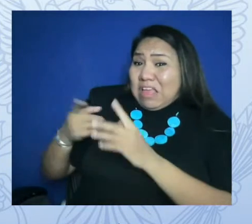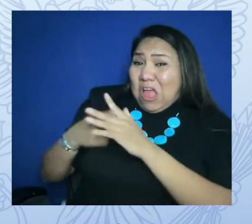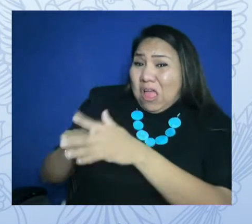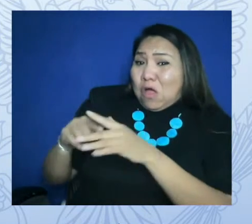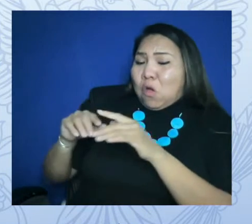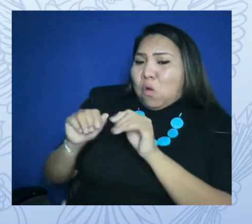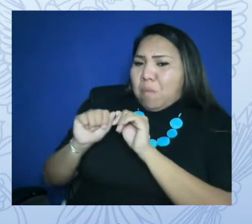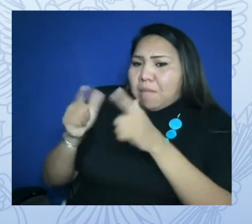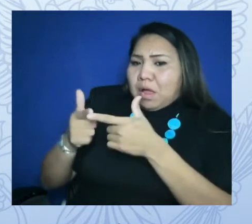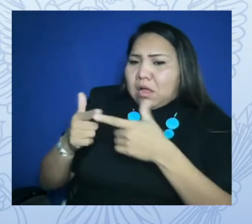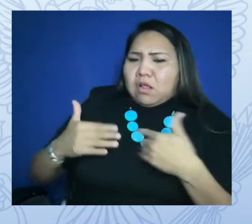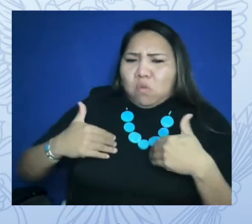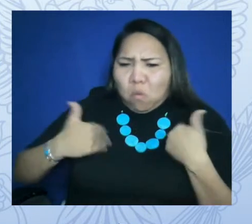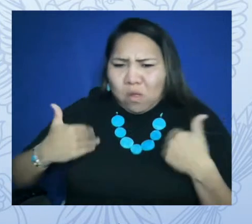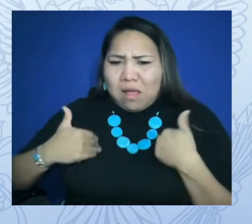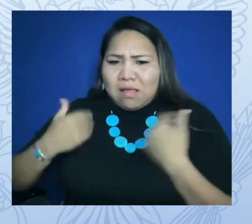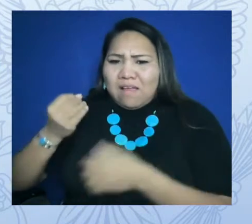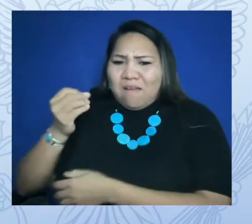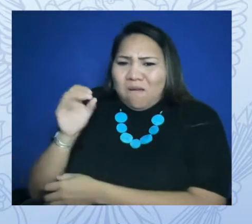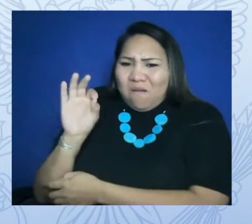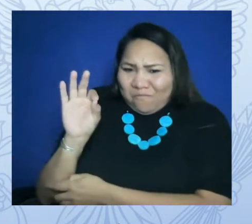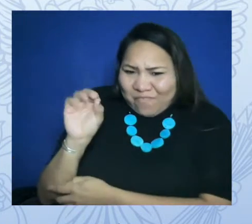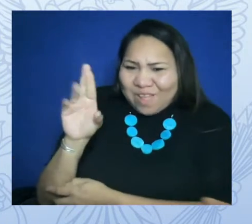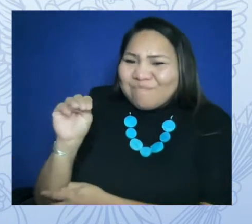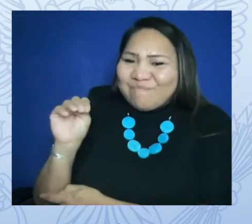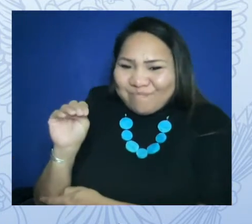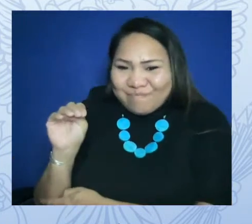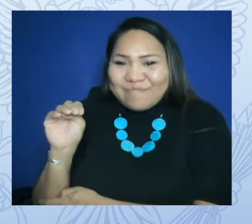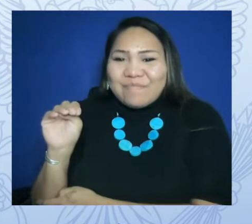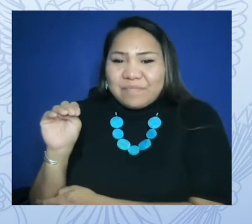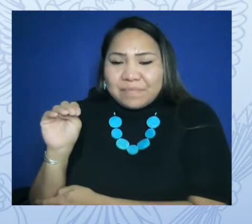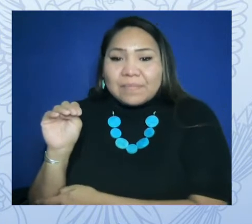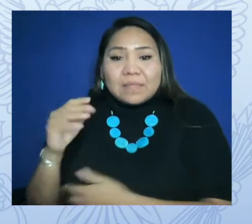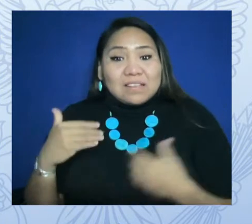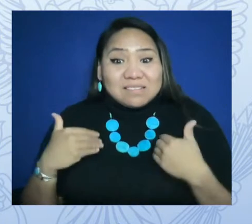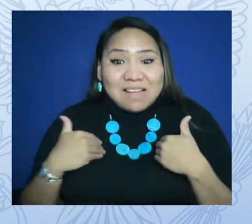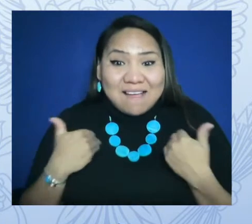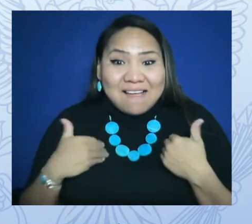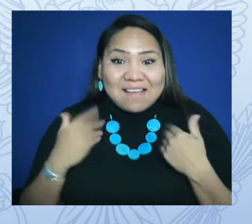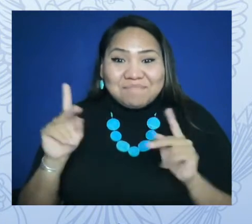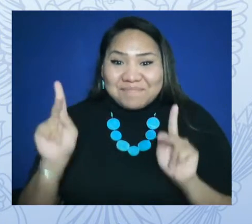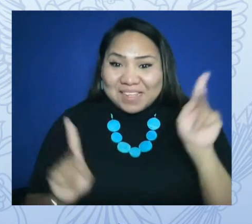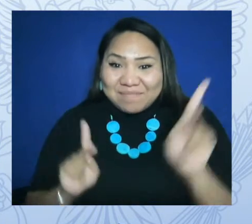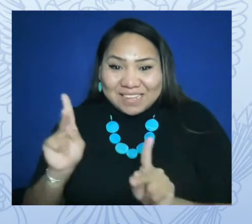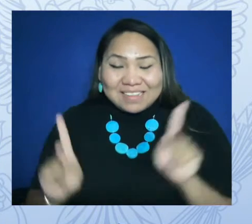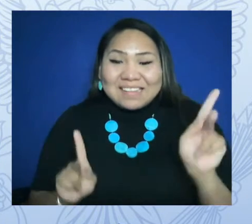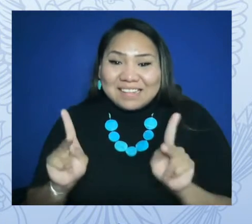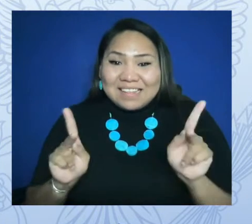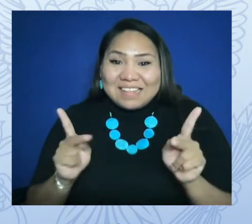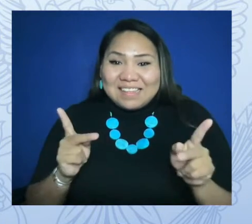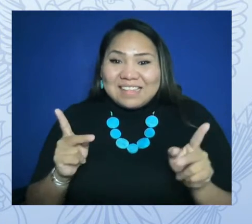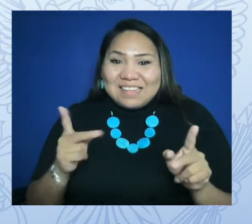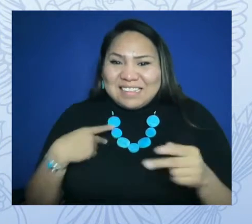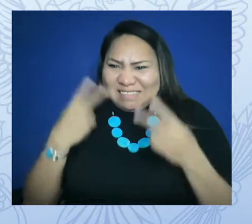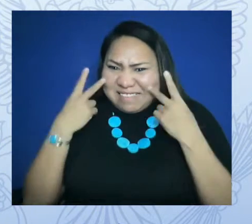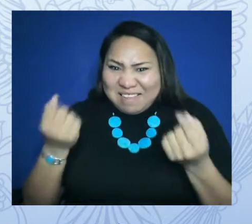where young people I see a lot of you shaking your heads, where a lot of a lot of young people from around the country